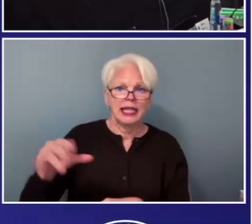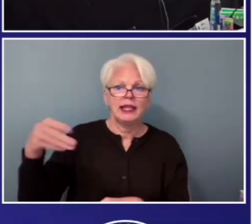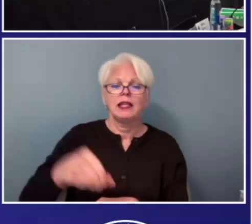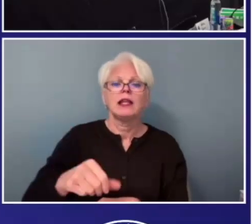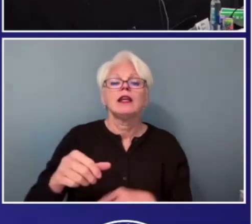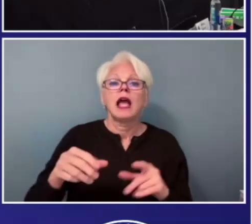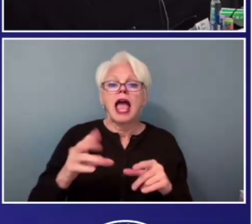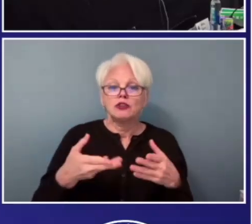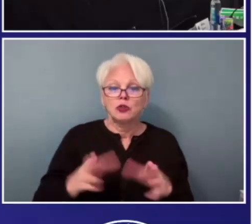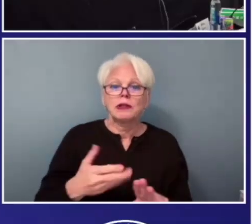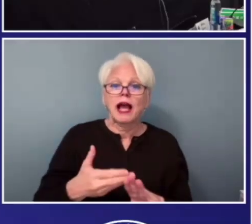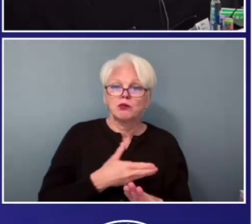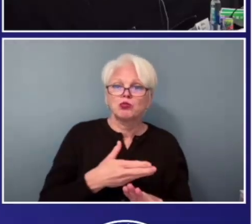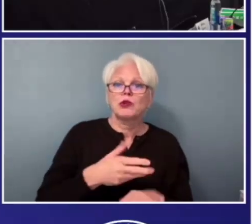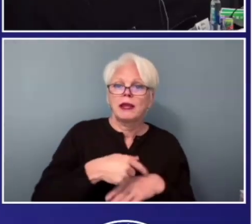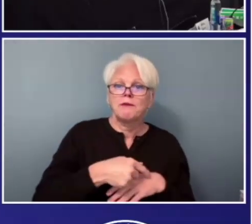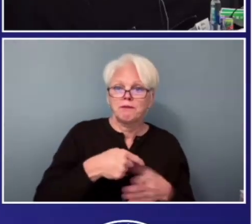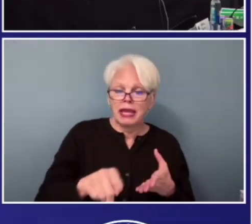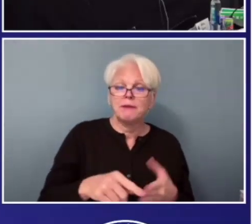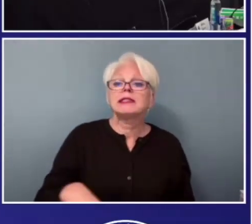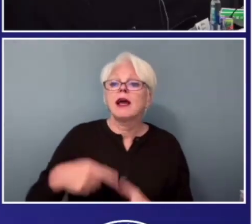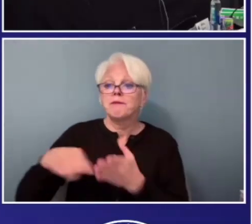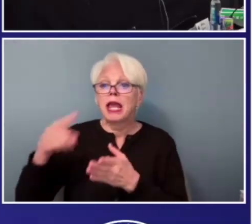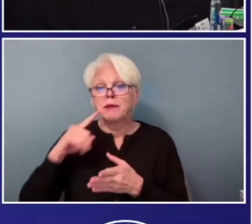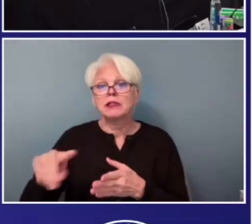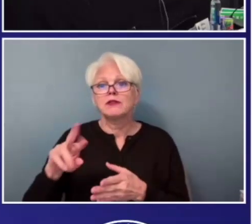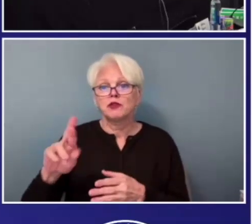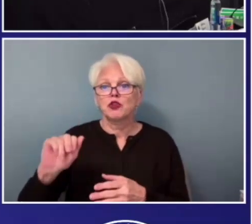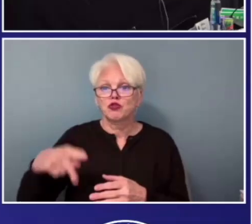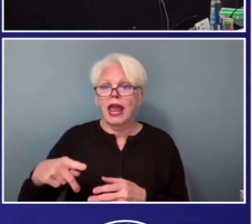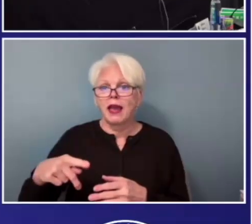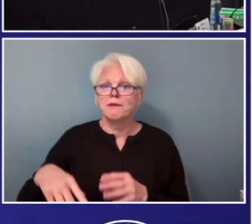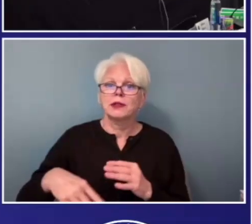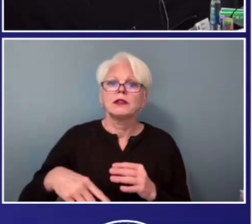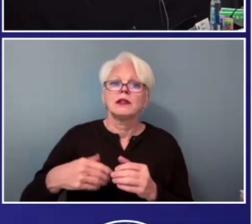payments for RAP outside of the strict, you know, definition of on-time,